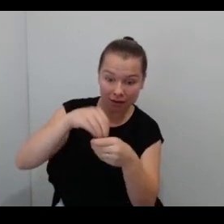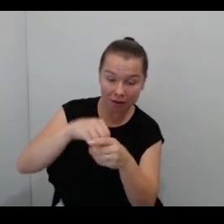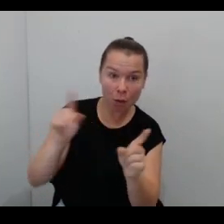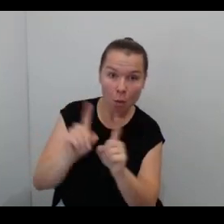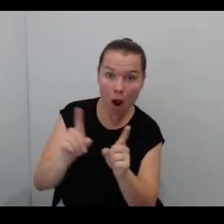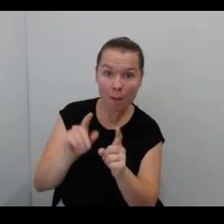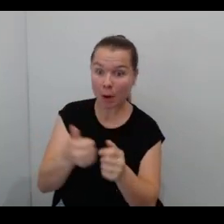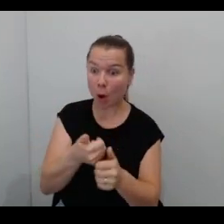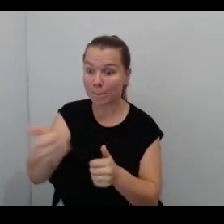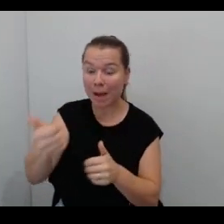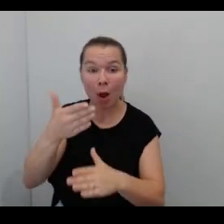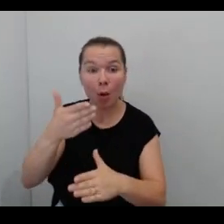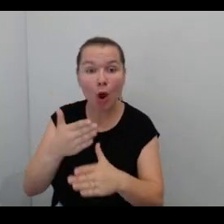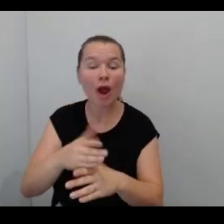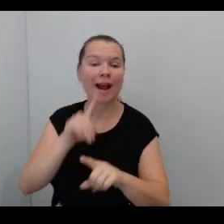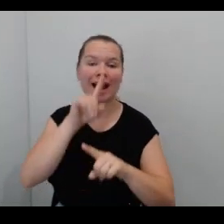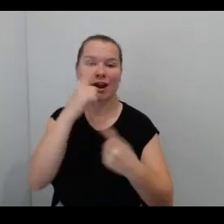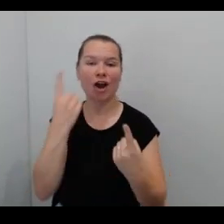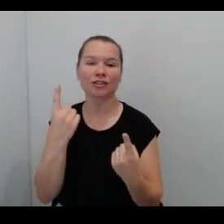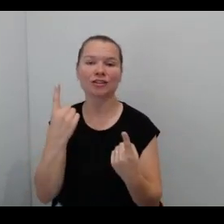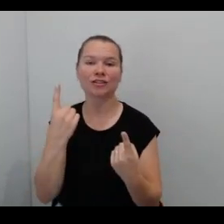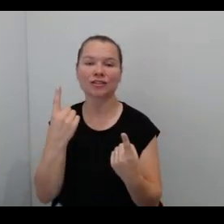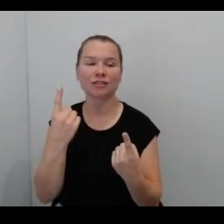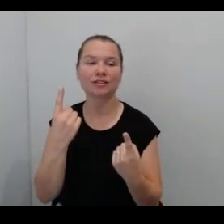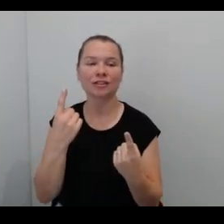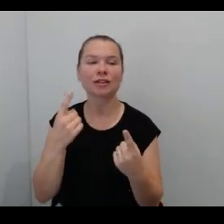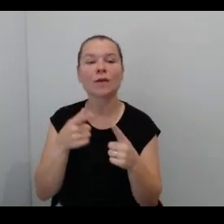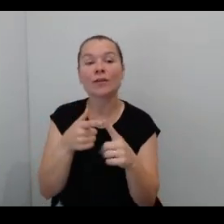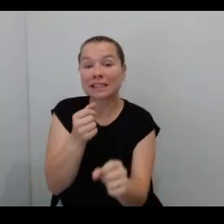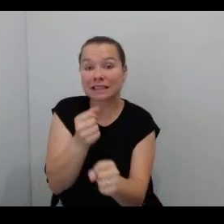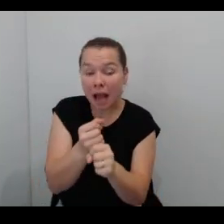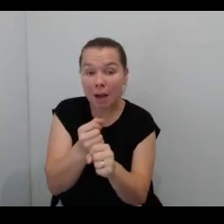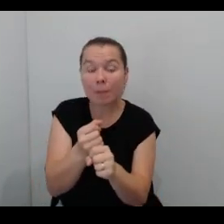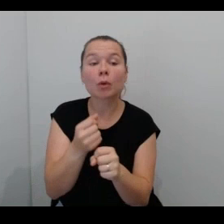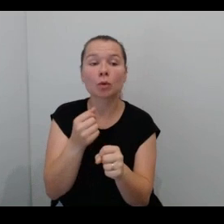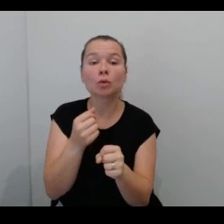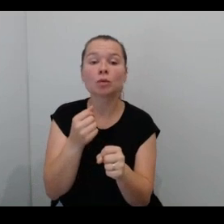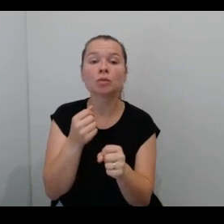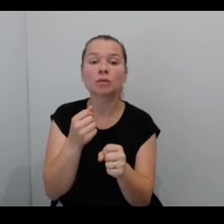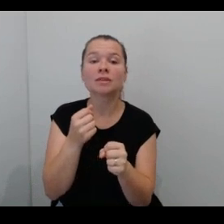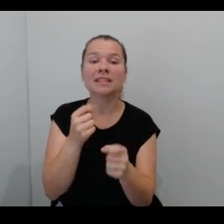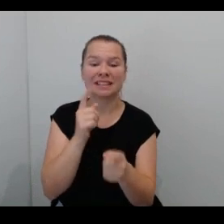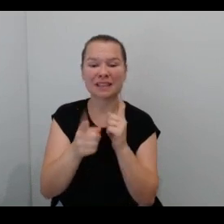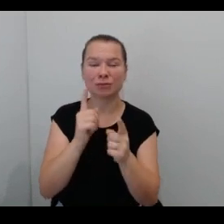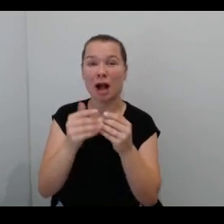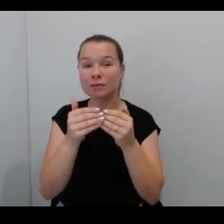for some time, just as an example. There's definitely circumstances of long-term financial hardship.